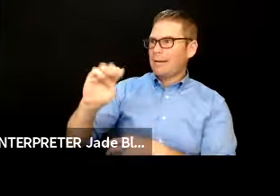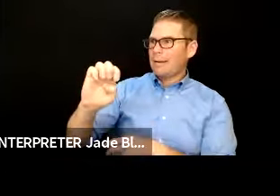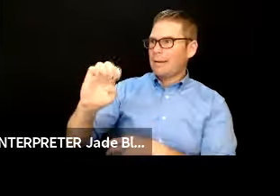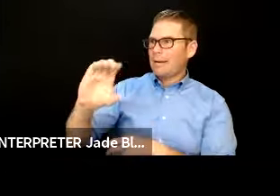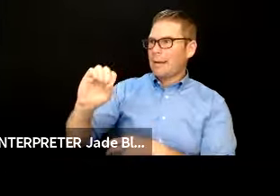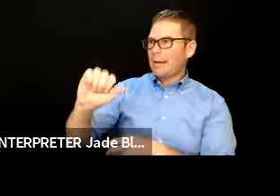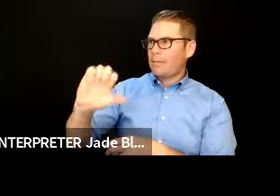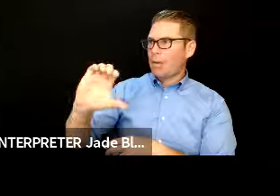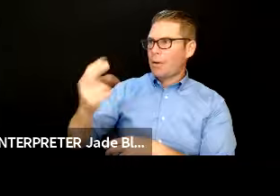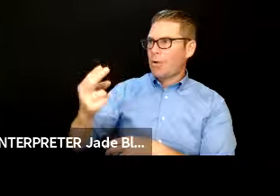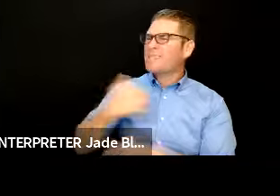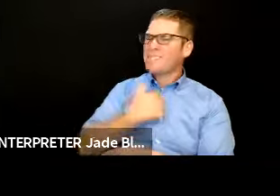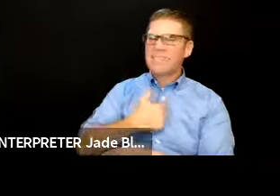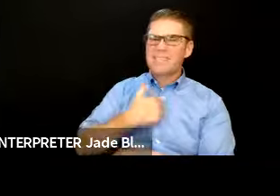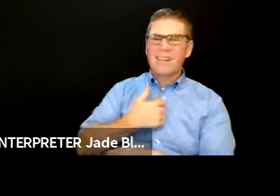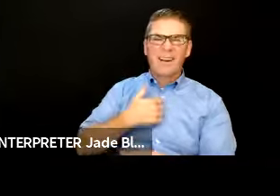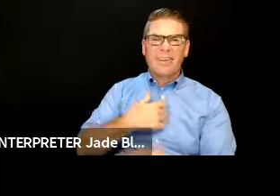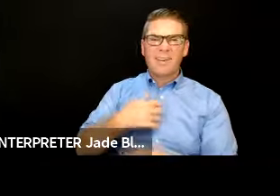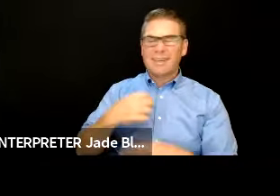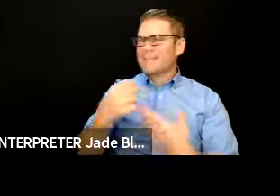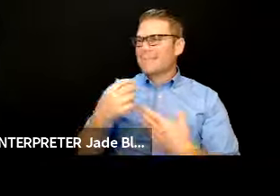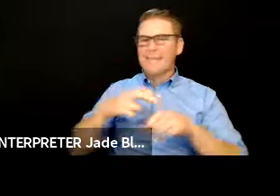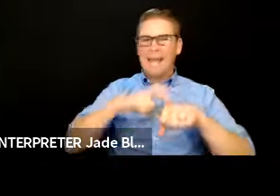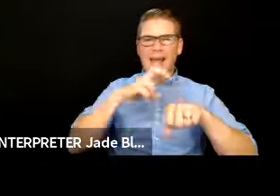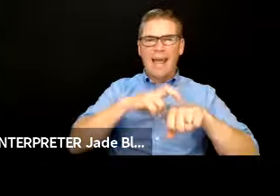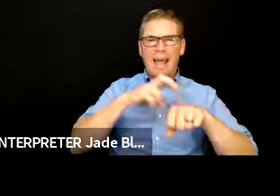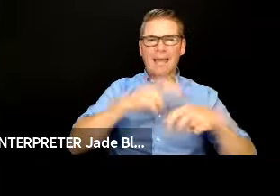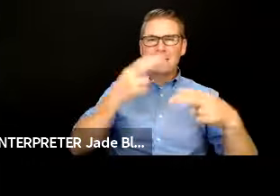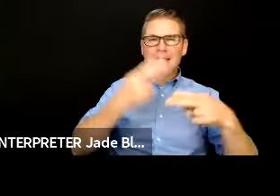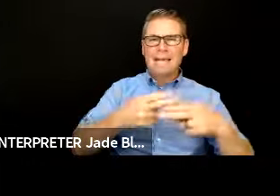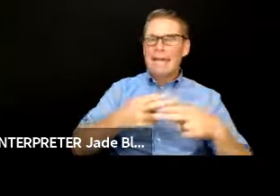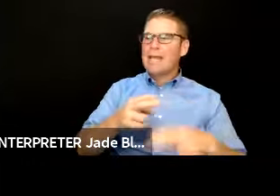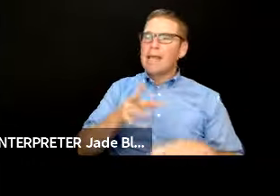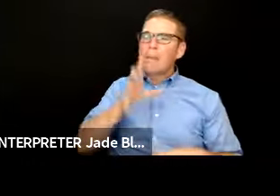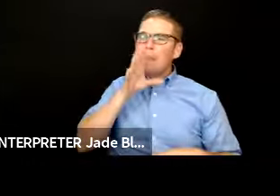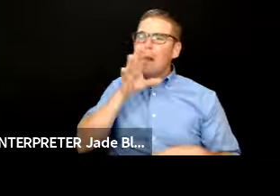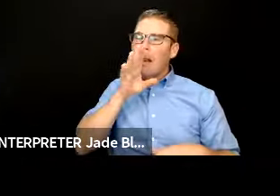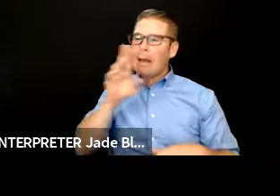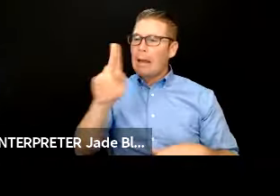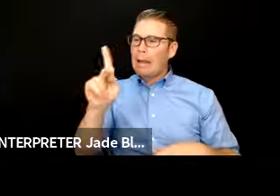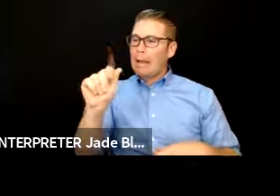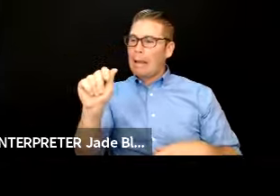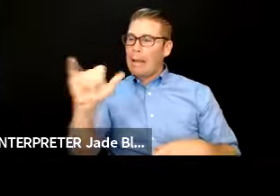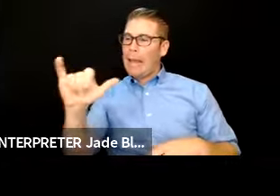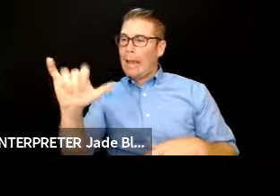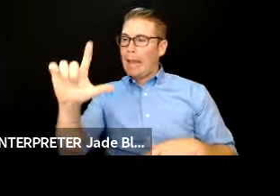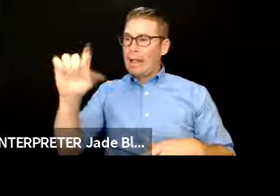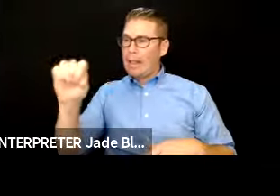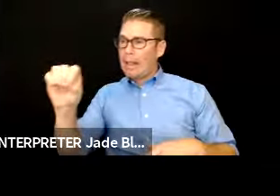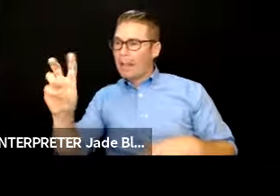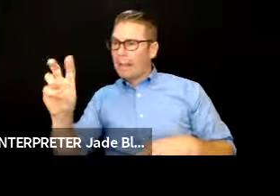I need name coach.